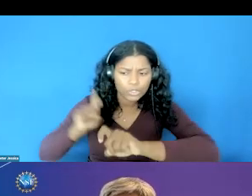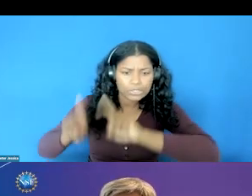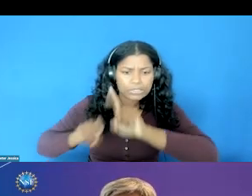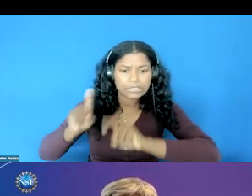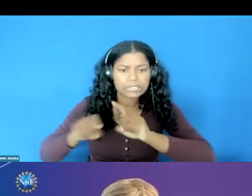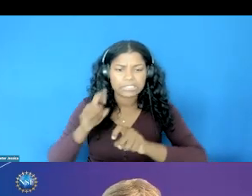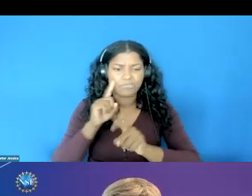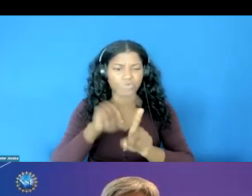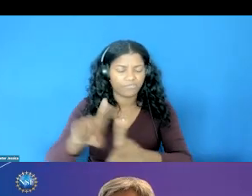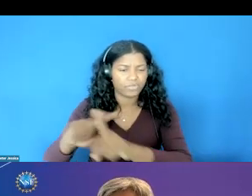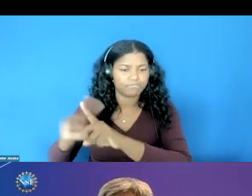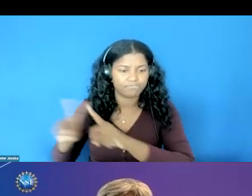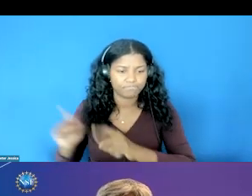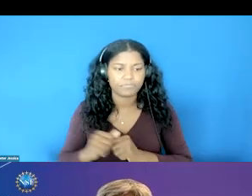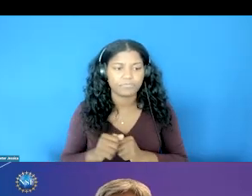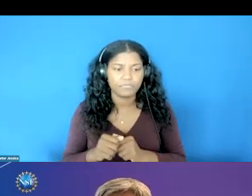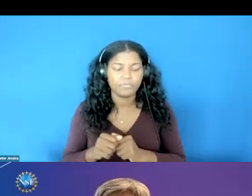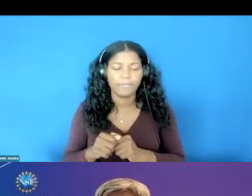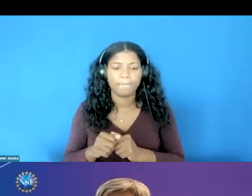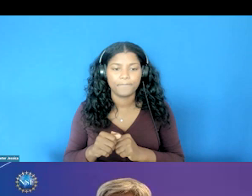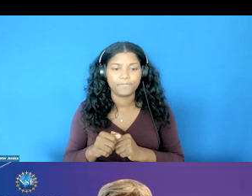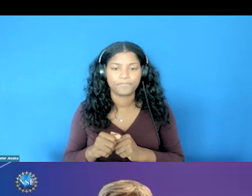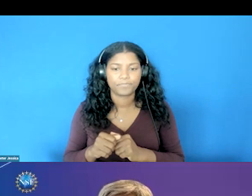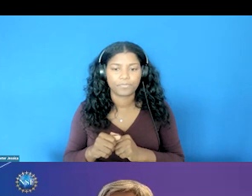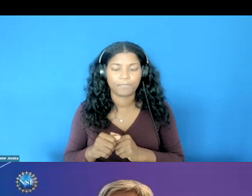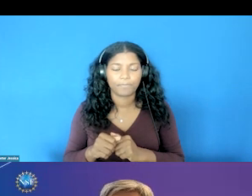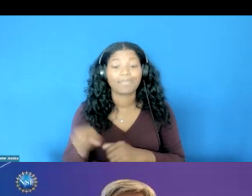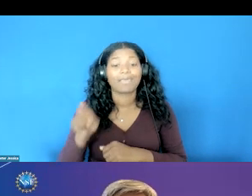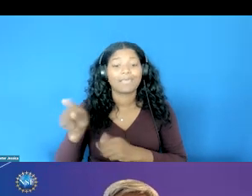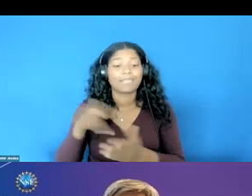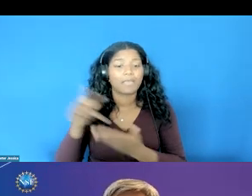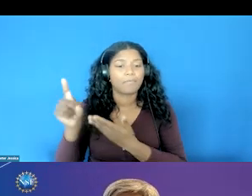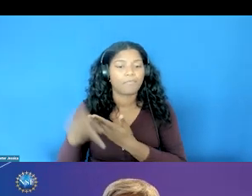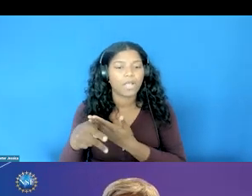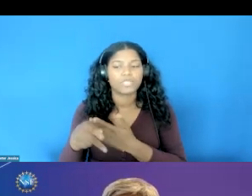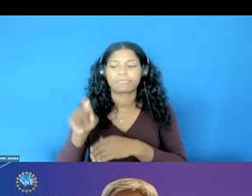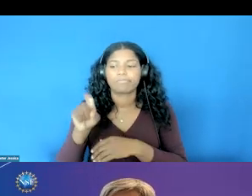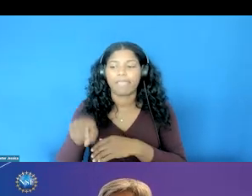And these projects must also help lay the foundation for new BIO technologies